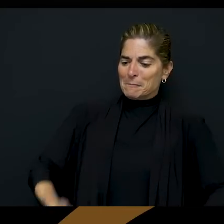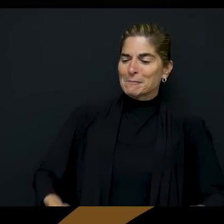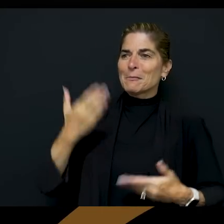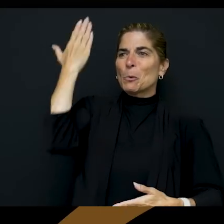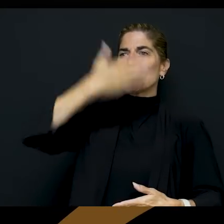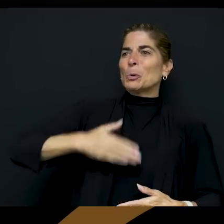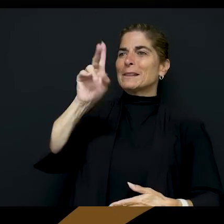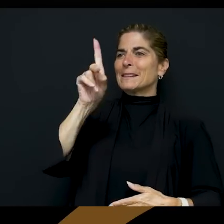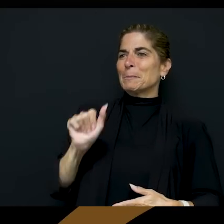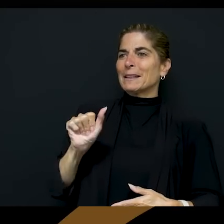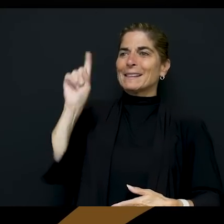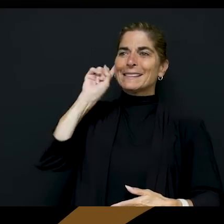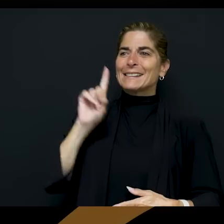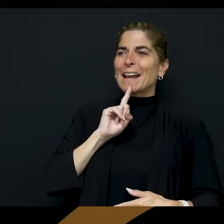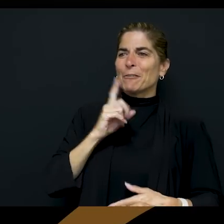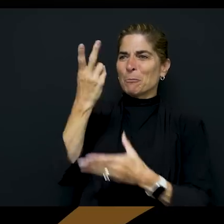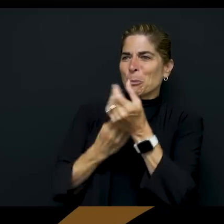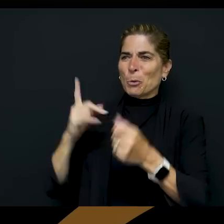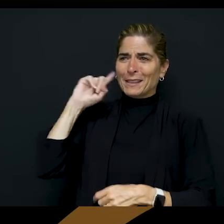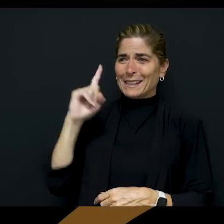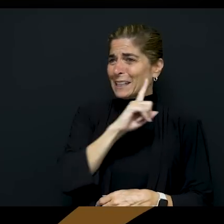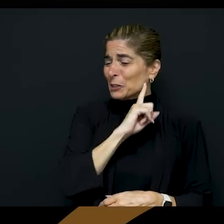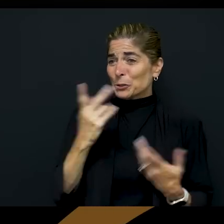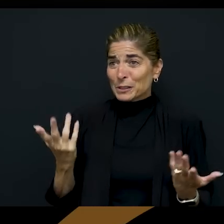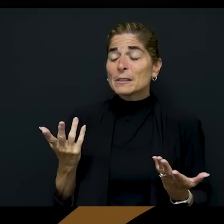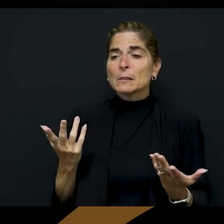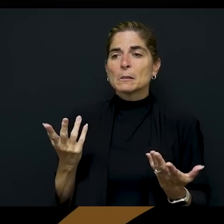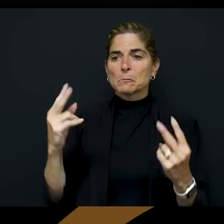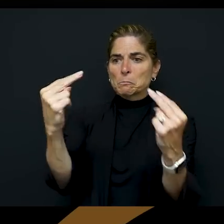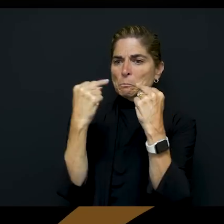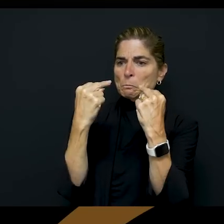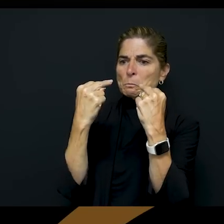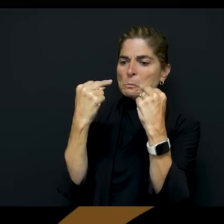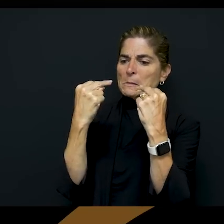100% deaf in both ears. It's important to see employees with disabilities engaging